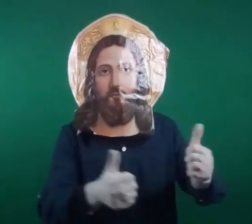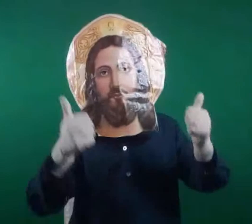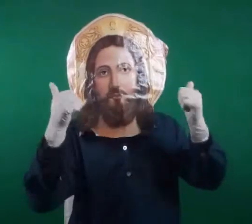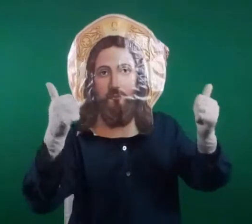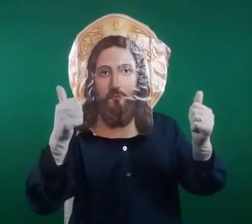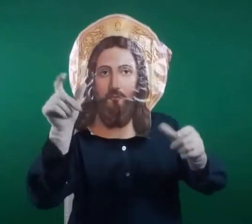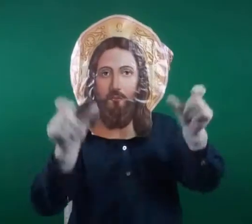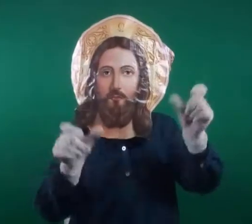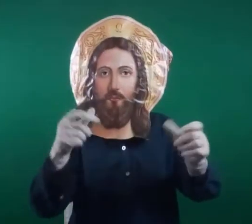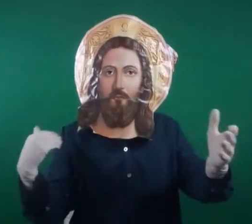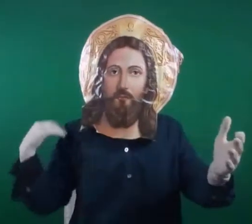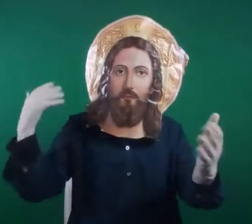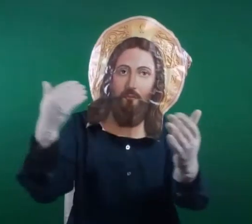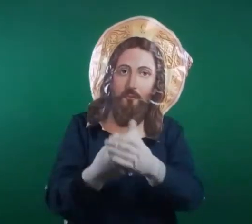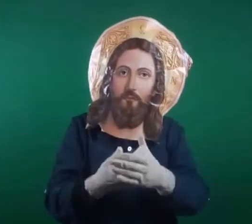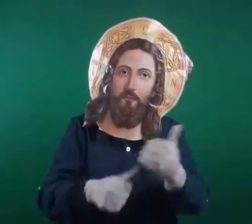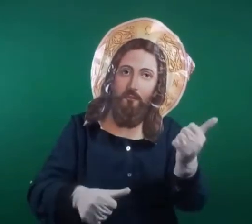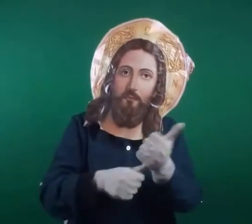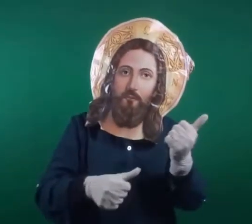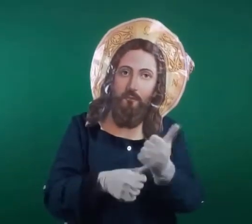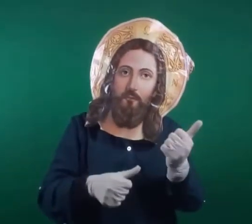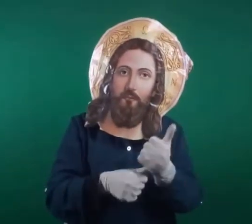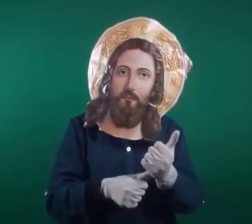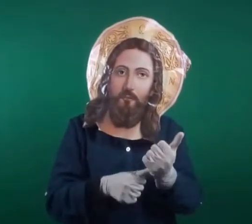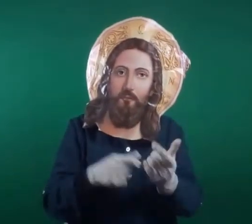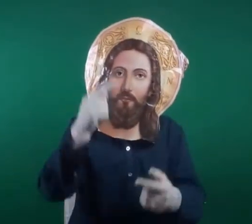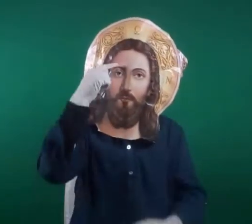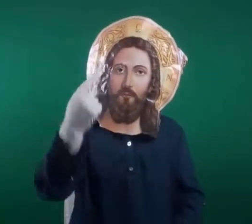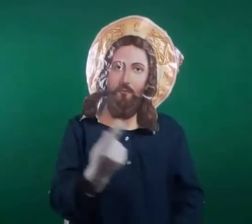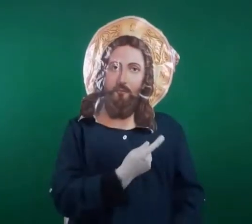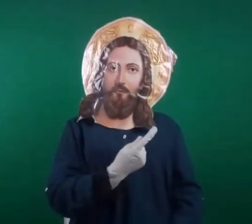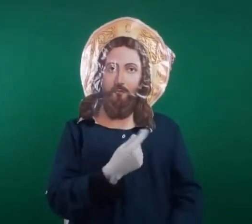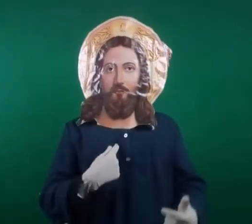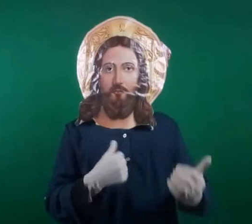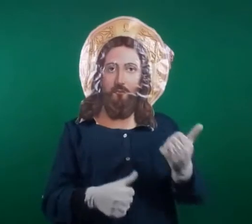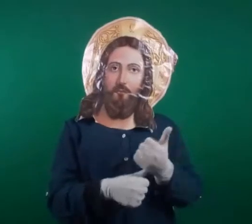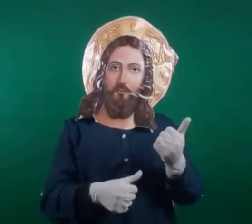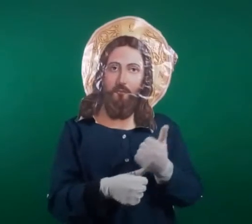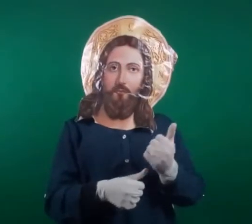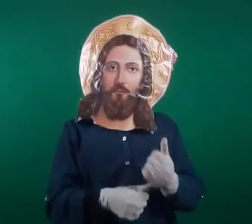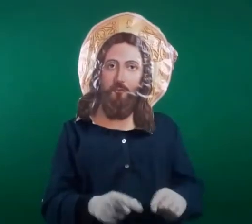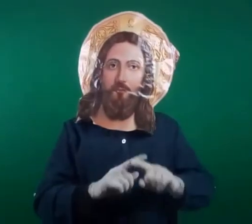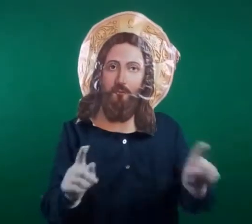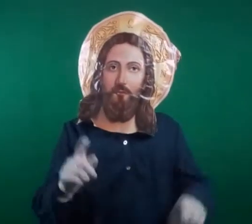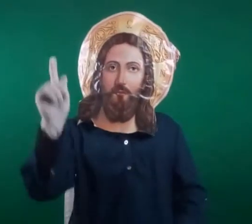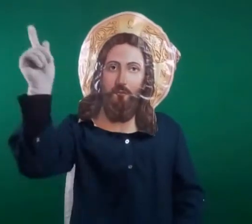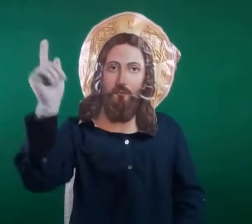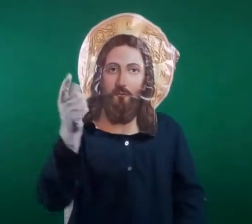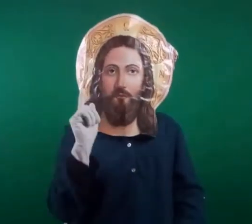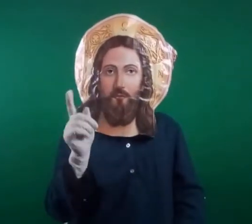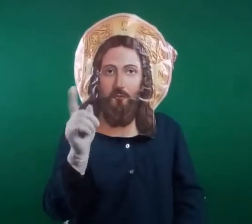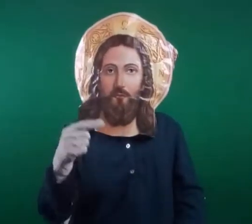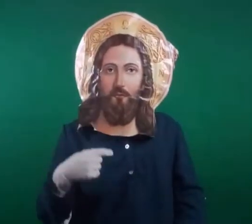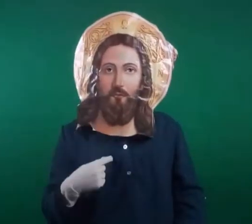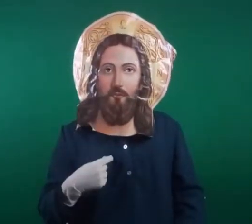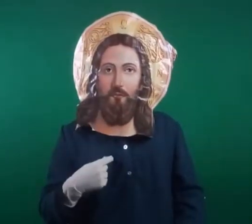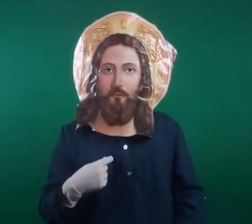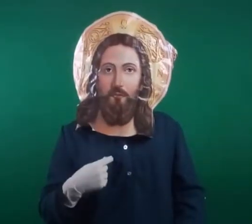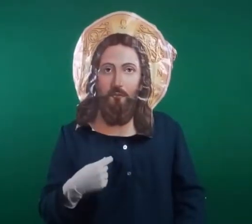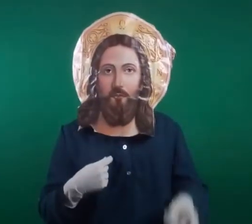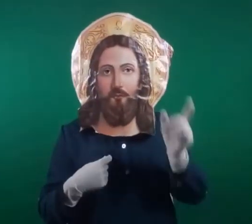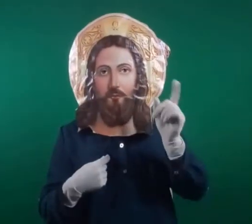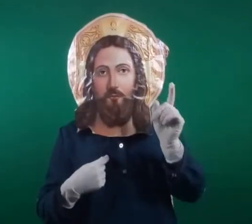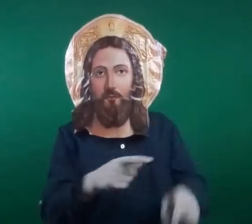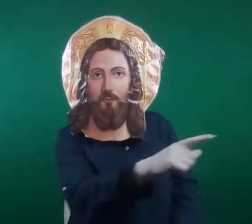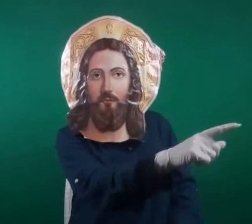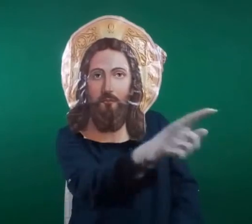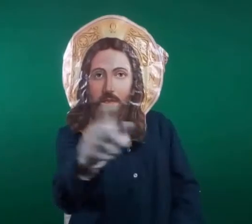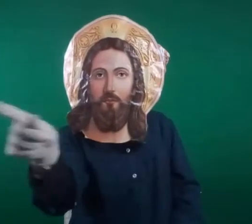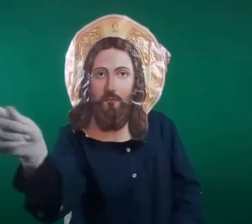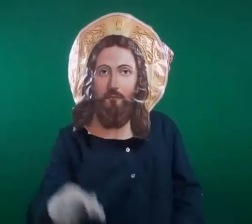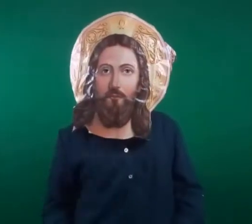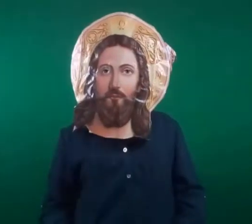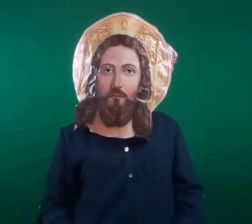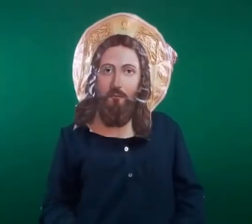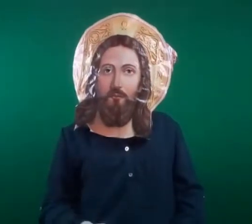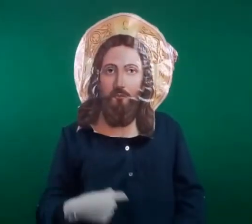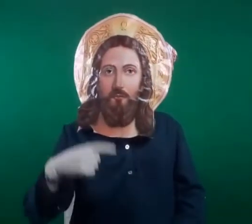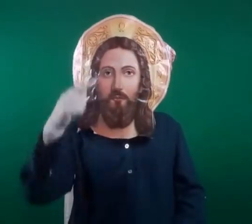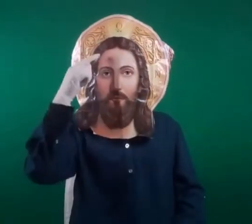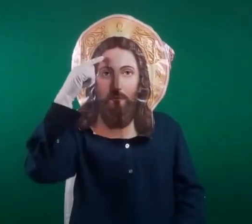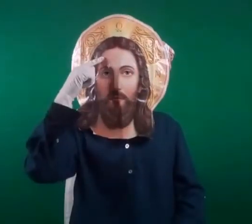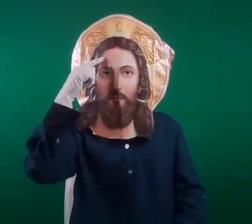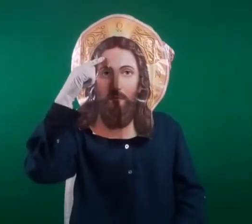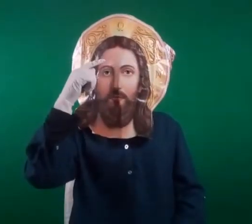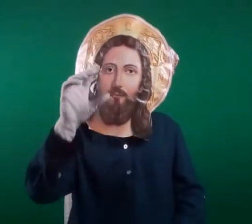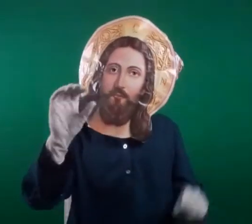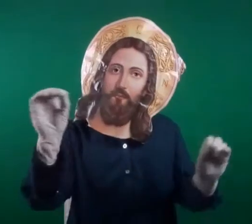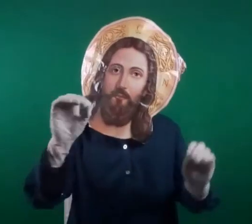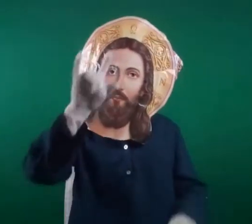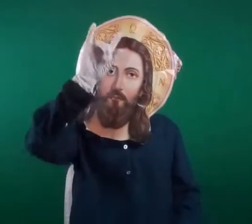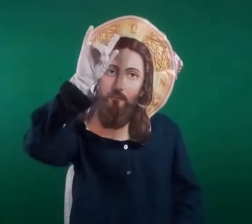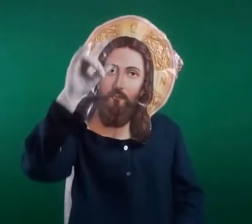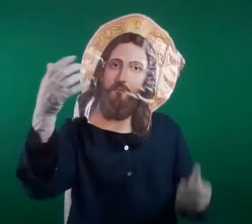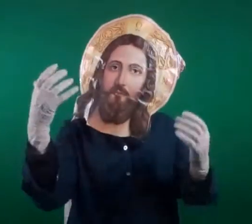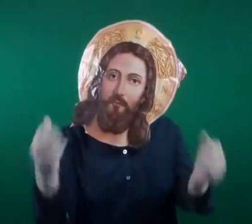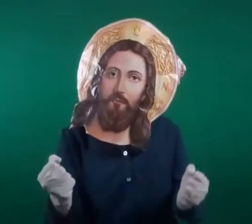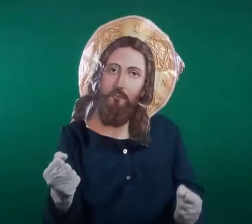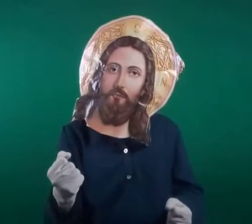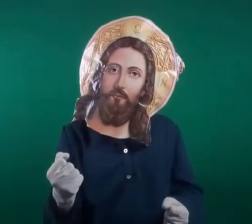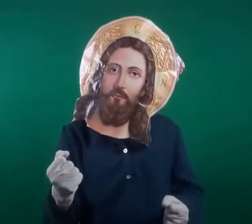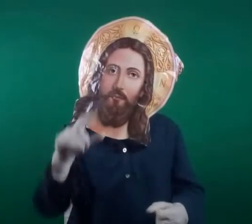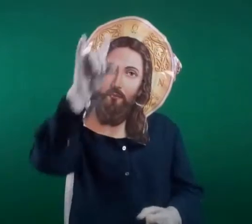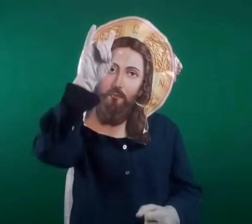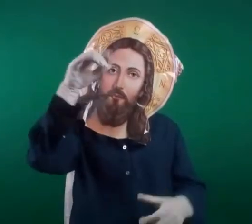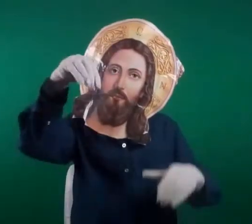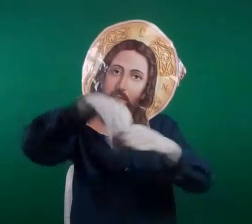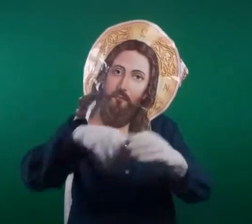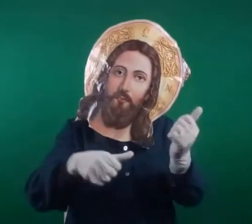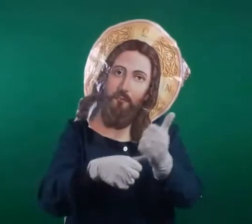Some great people have engaged in homosexuality and identify as homosexual but God warned me to warn you all not to underestimate the evil within homosexuality,